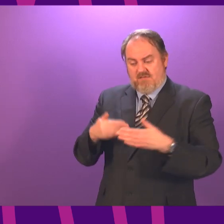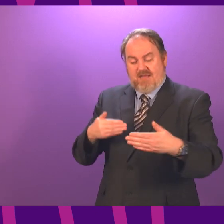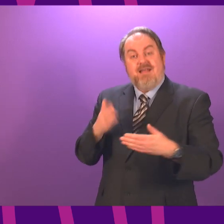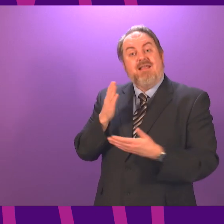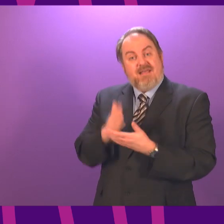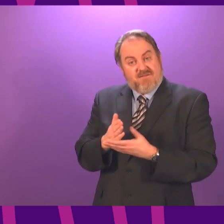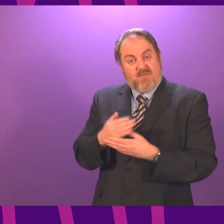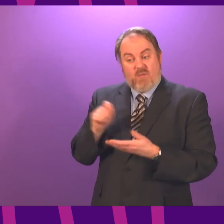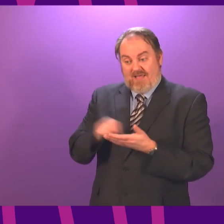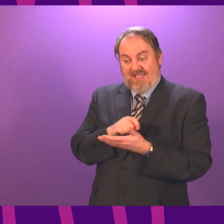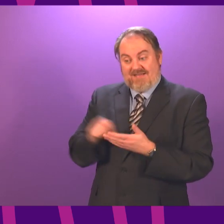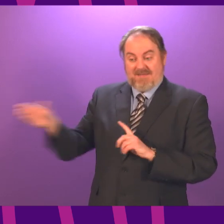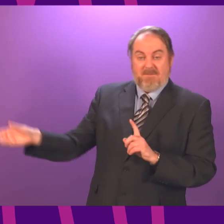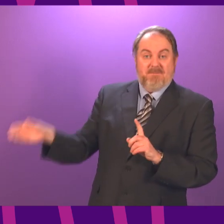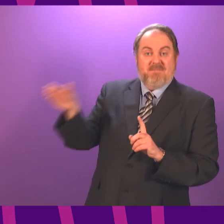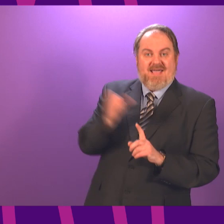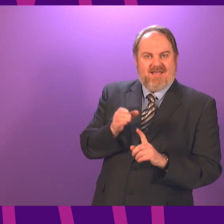government—in future ones to ensure that we maximise our housing investment.